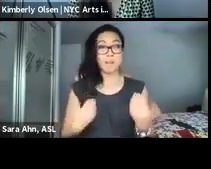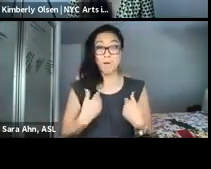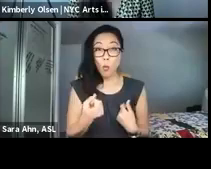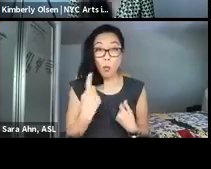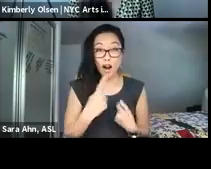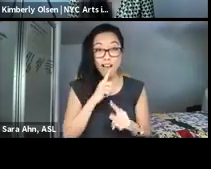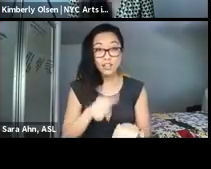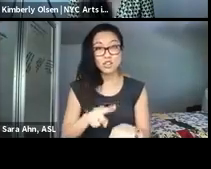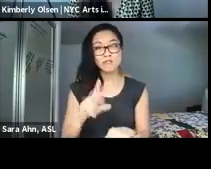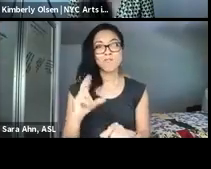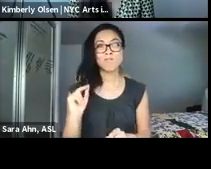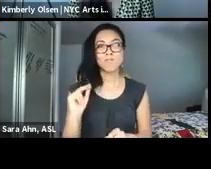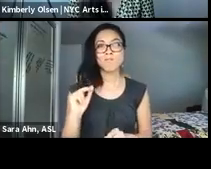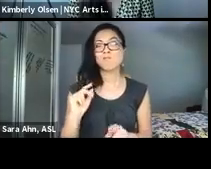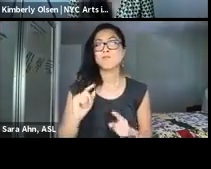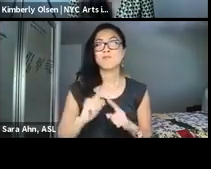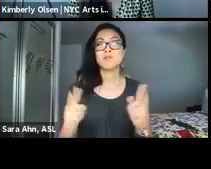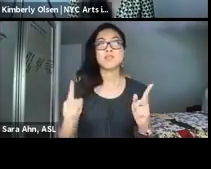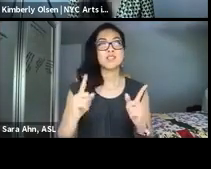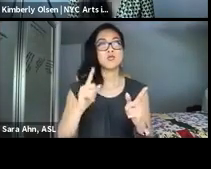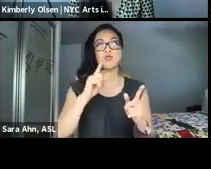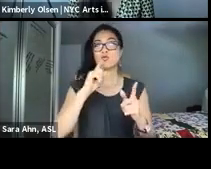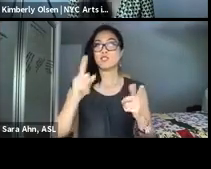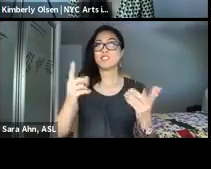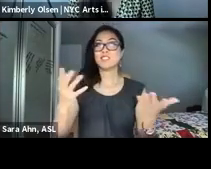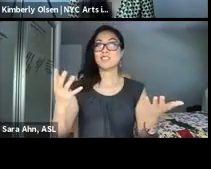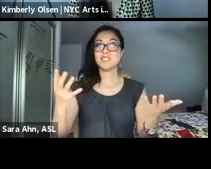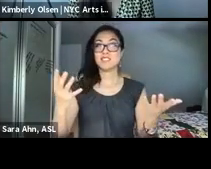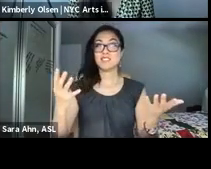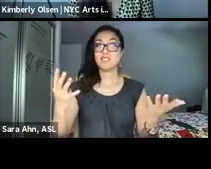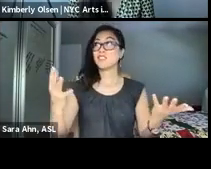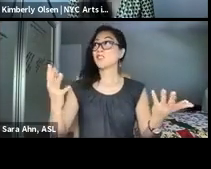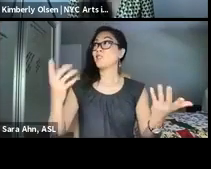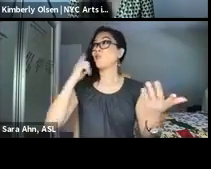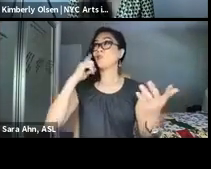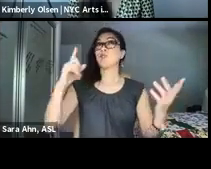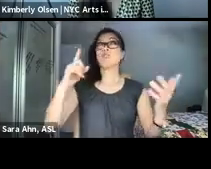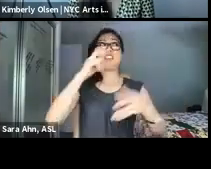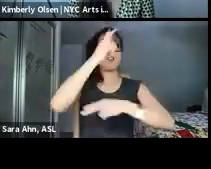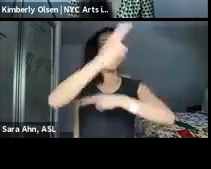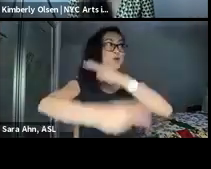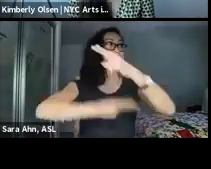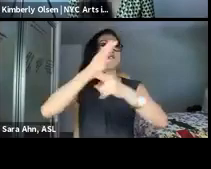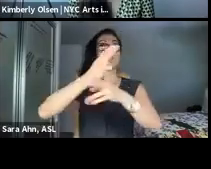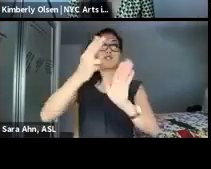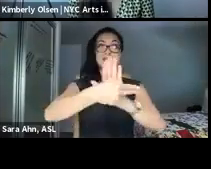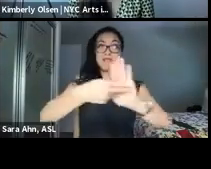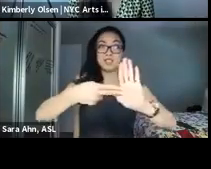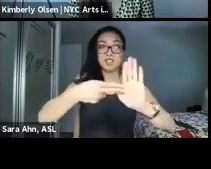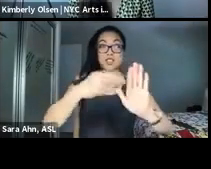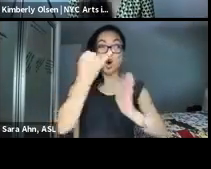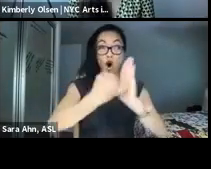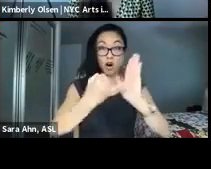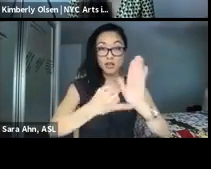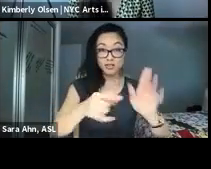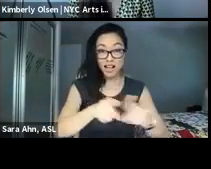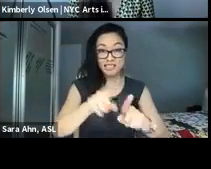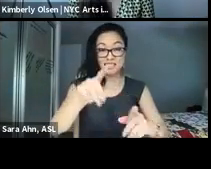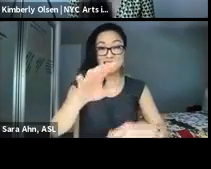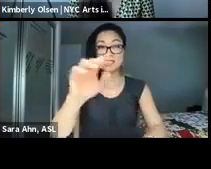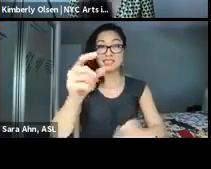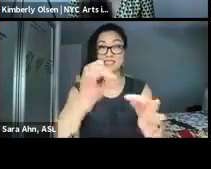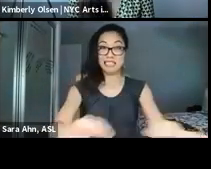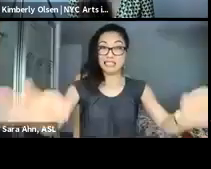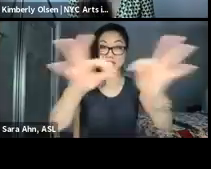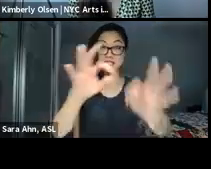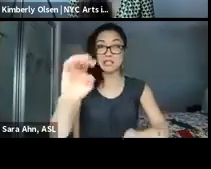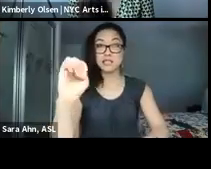for the culture and the arts is key so people see us as essential in everything that is